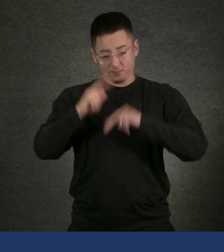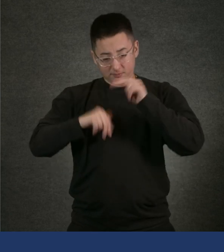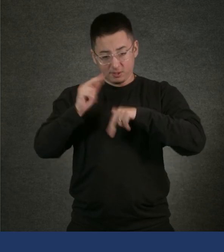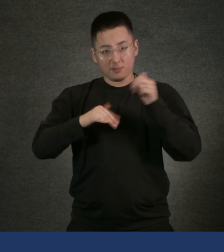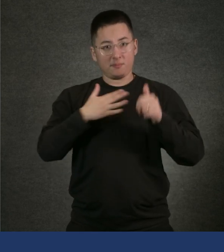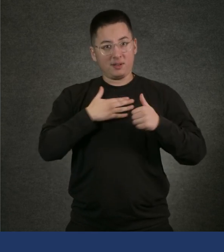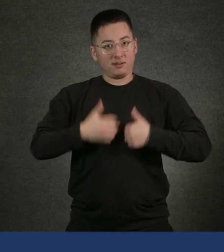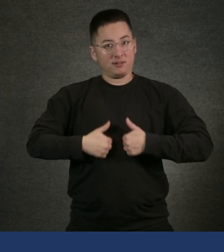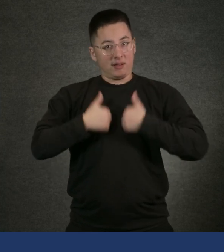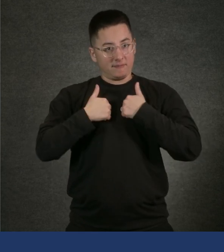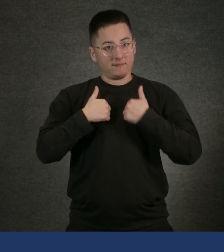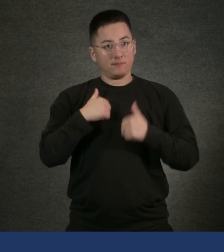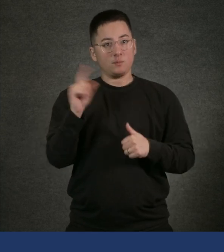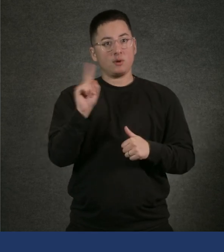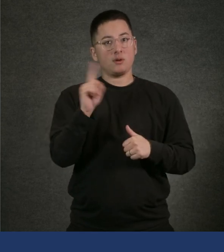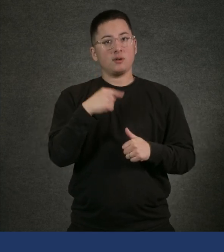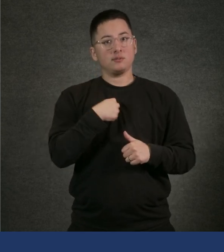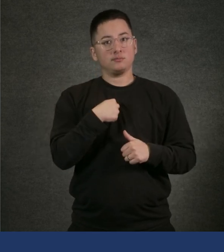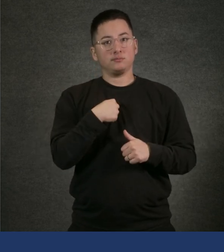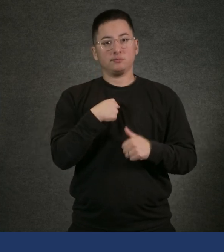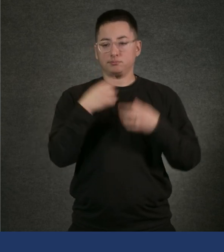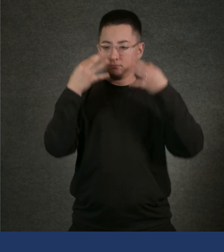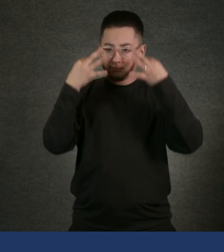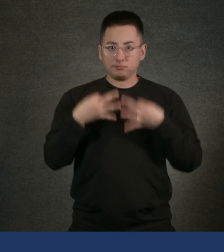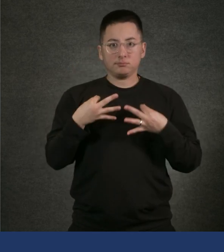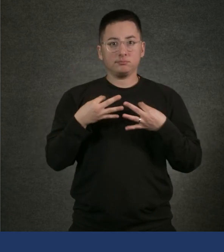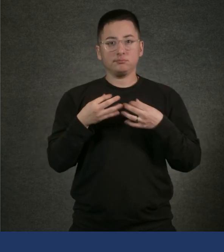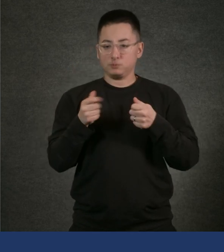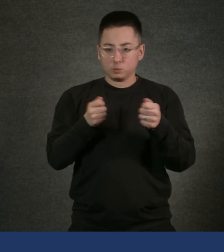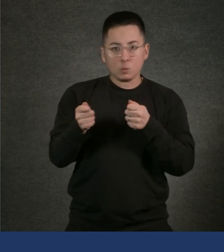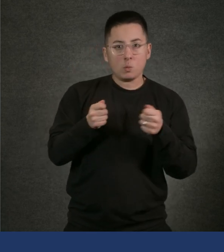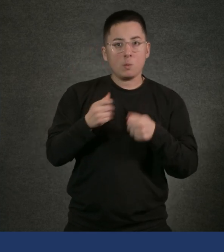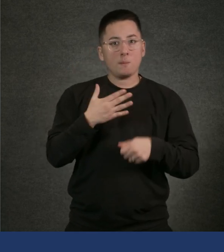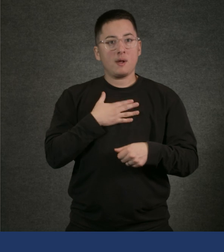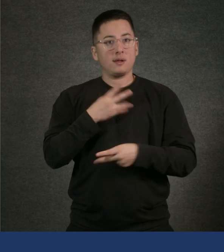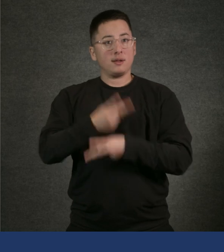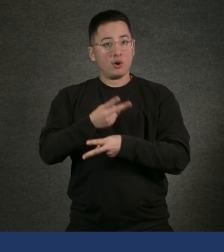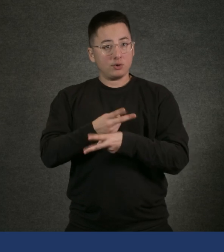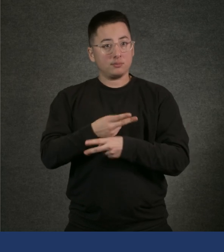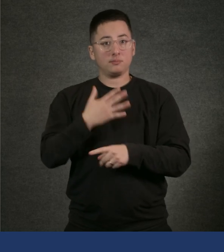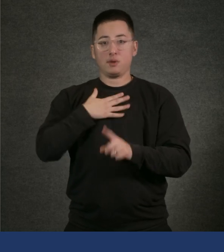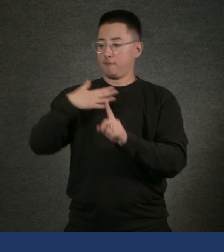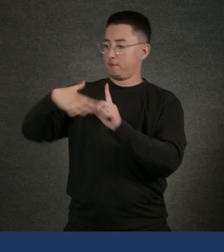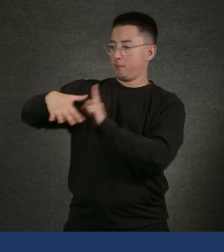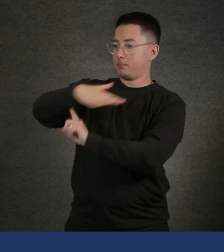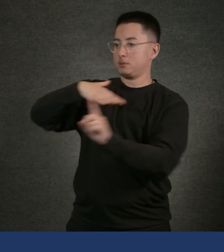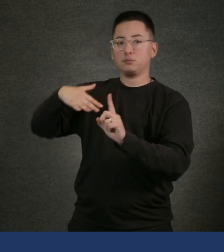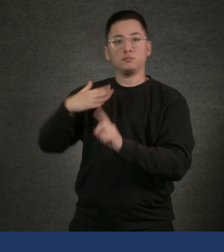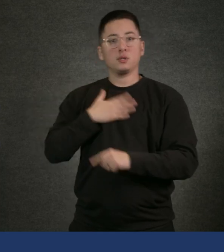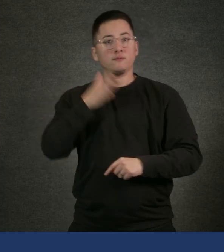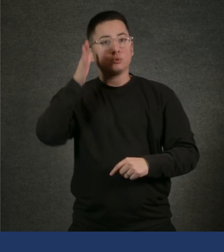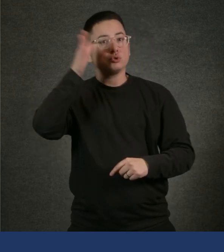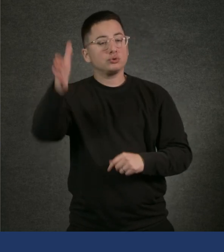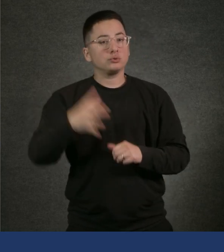of your dignity and safety? I had built a life where I controlled my care, my environment.